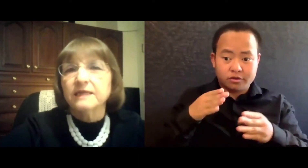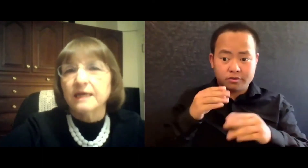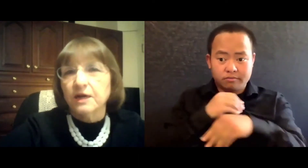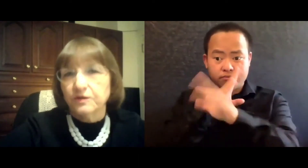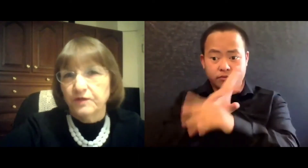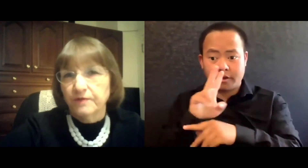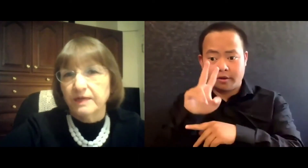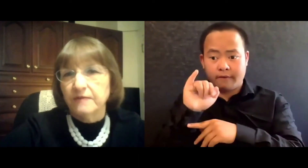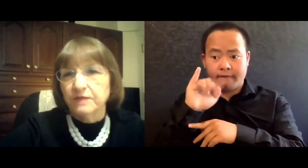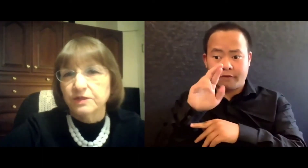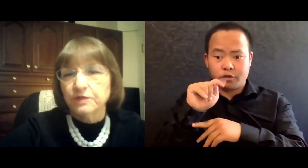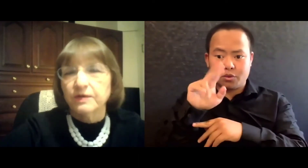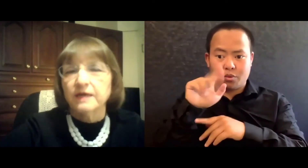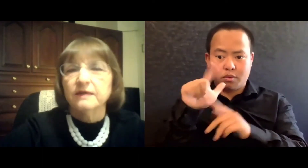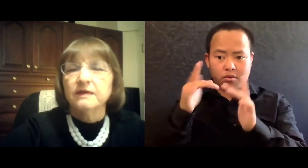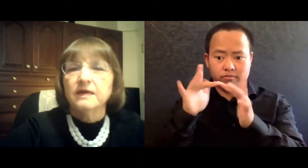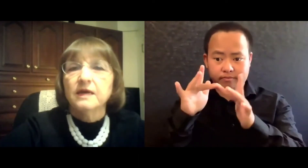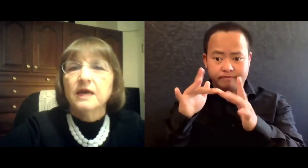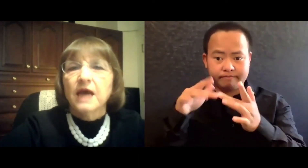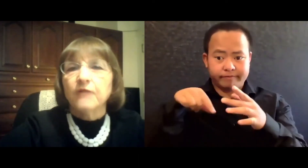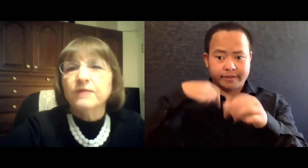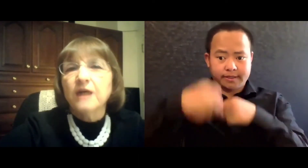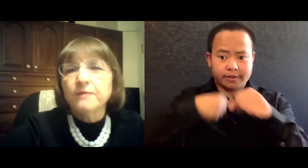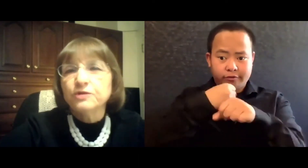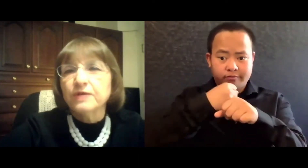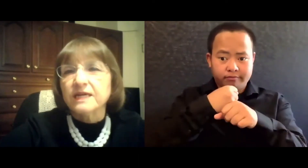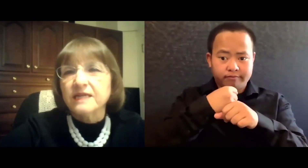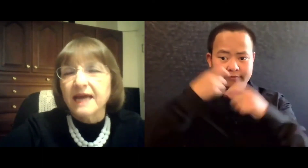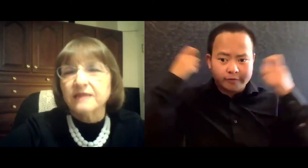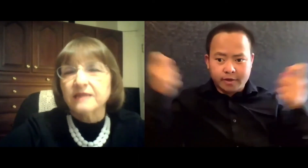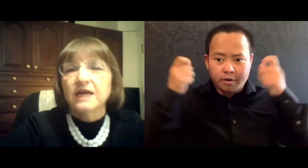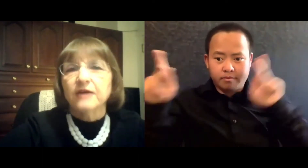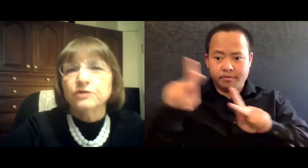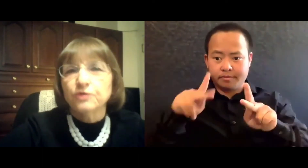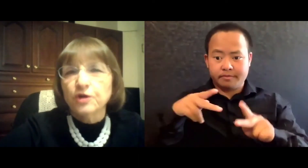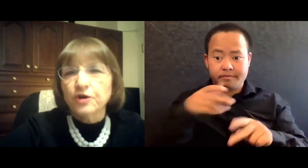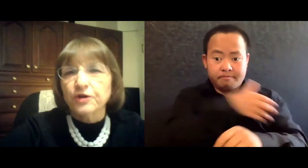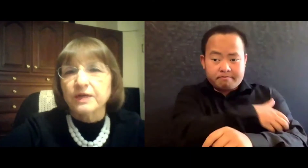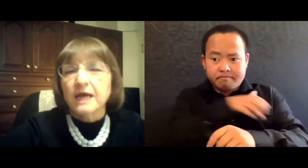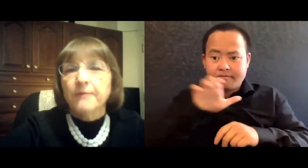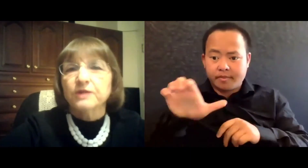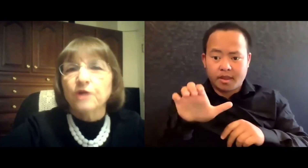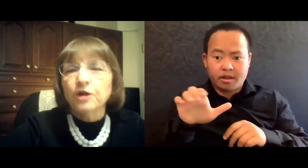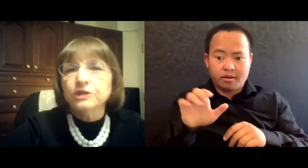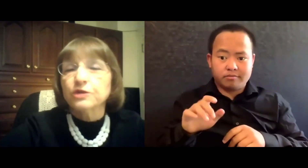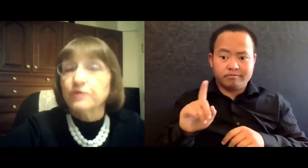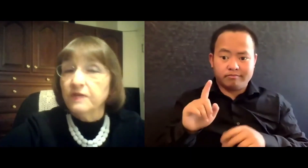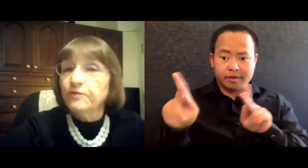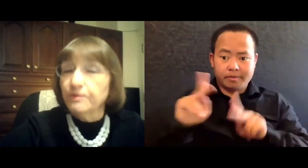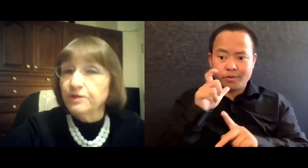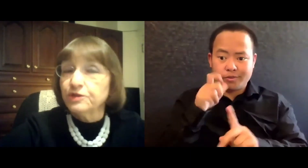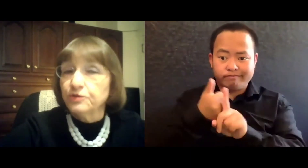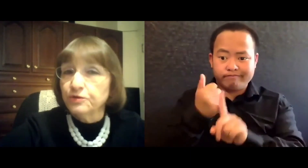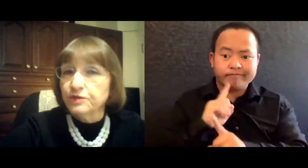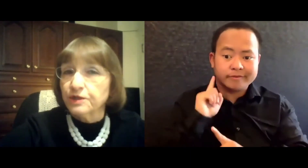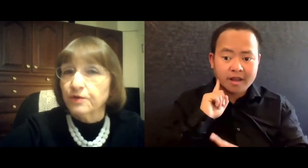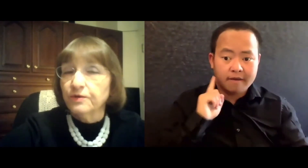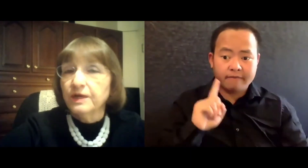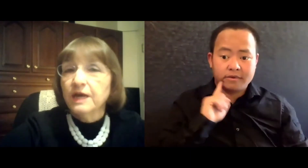and hard of hearing in Minnesota. And we come to connect and to learn, but also if we wish to do so,